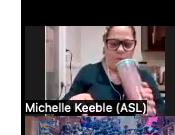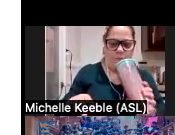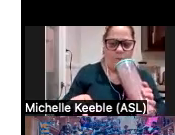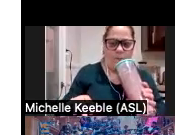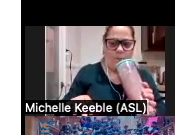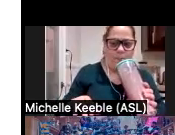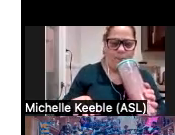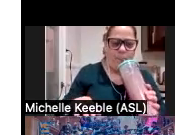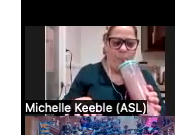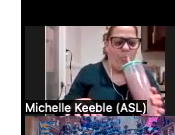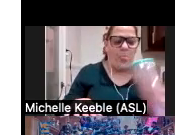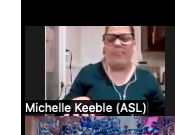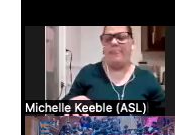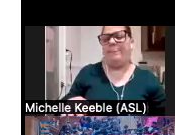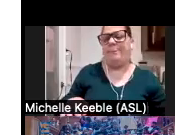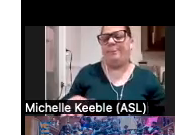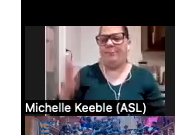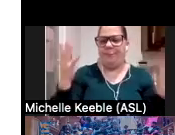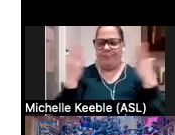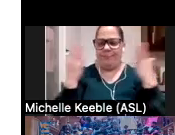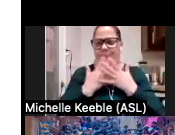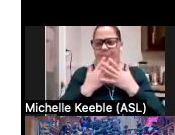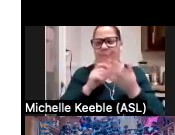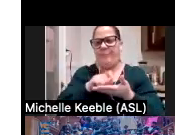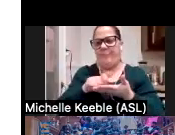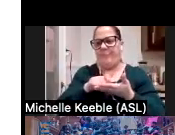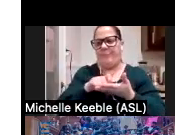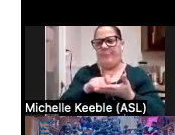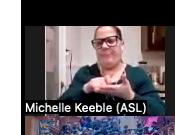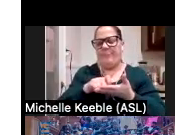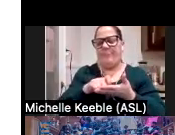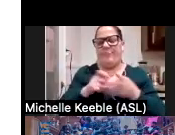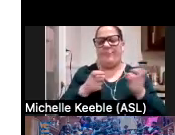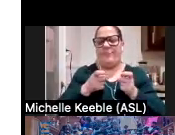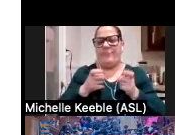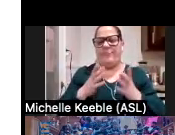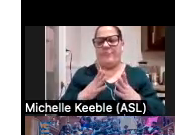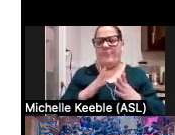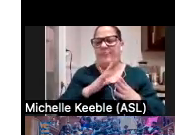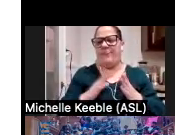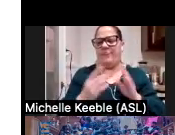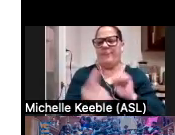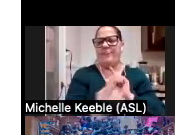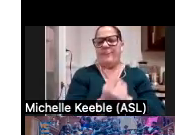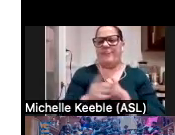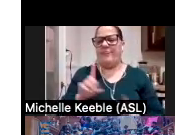loss and sadness, uh, I just wrote a note to the director who I had never met, David Mack-Hardiman,